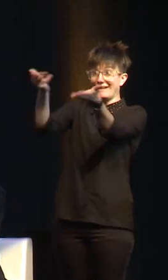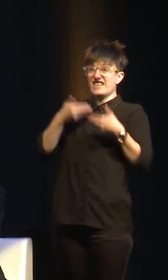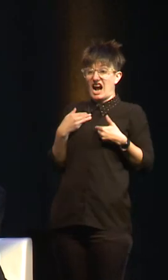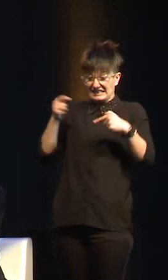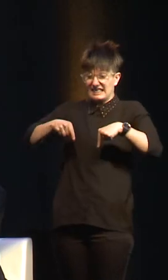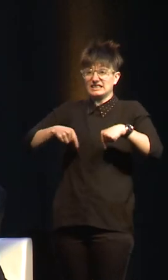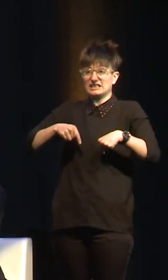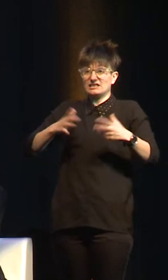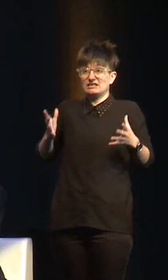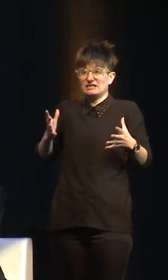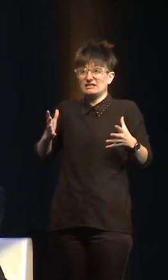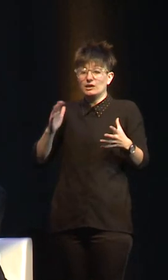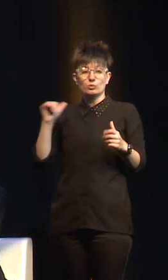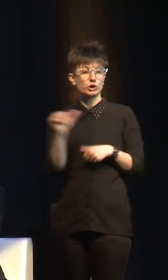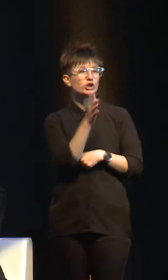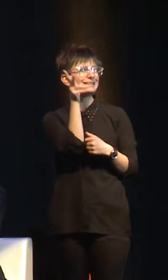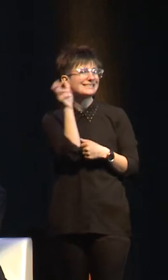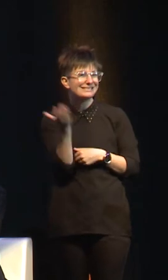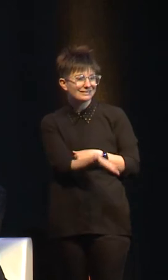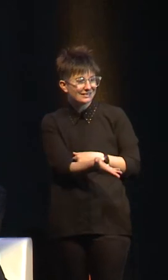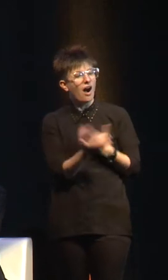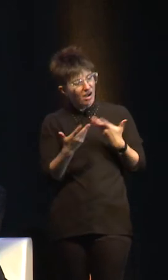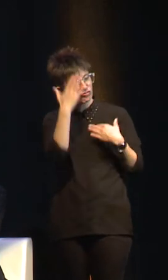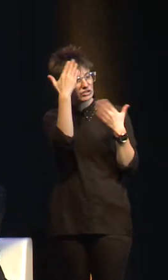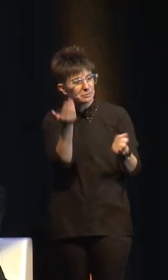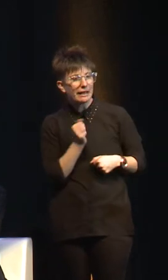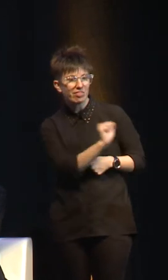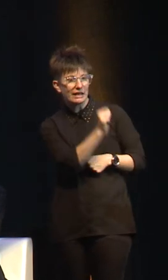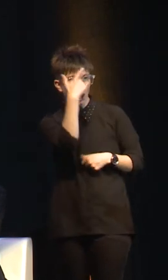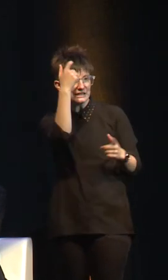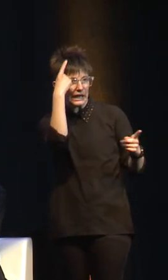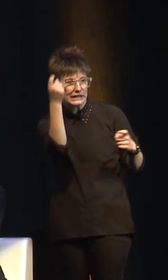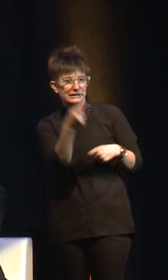and treat them with respect and treat them that they have ideas that we might be blocked